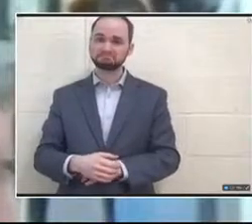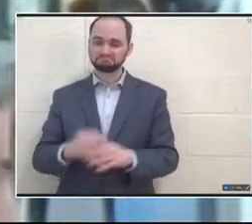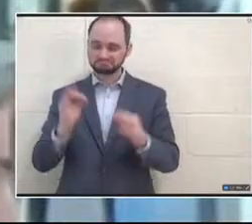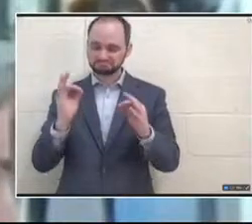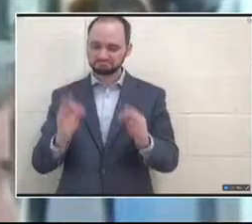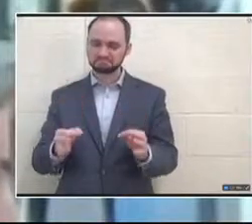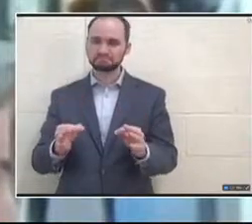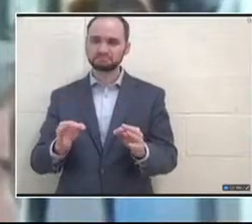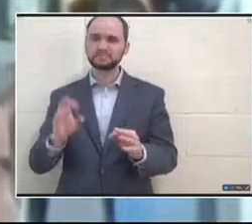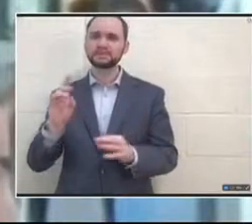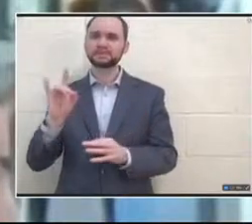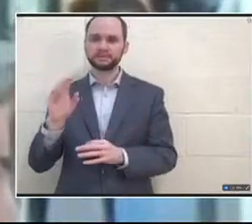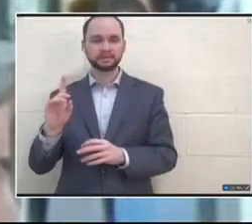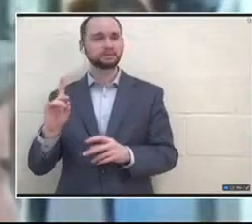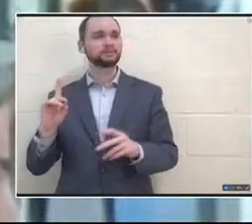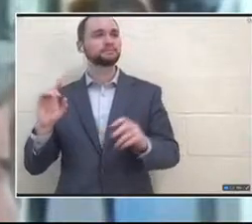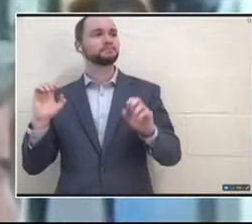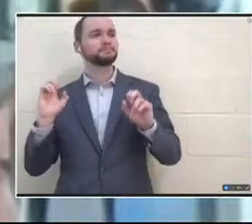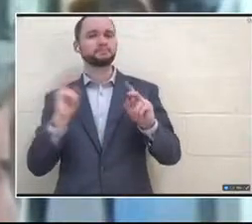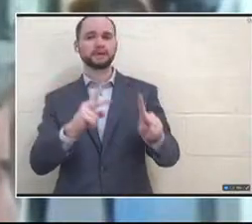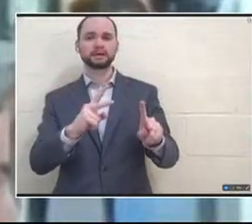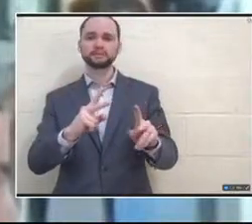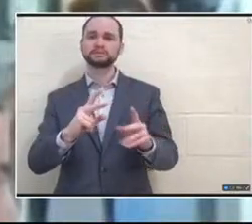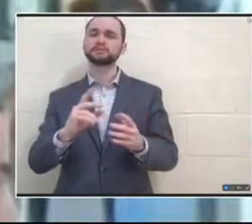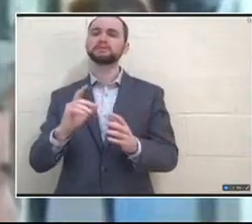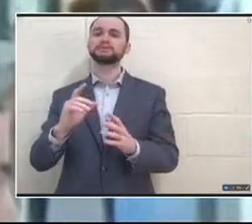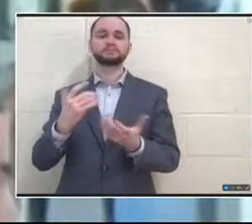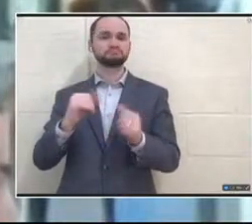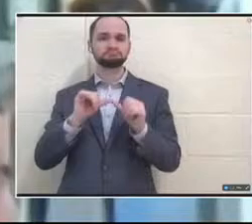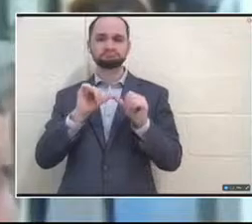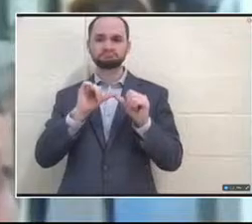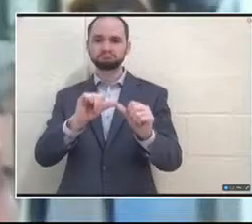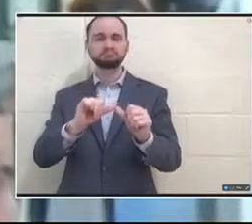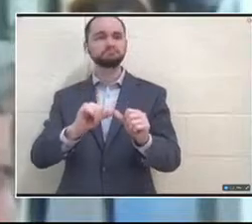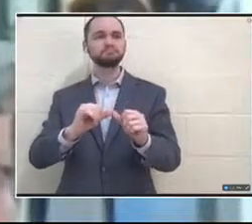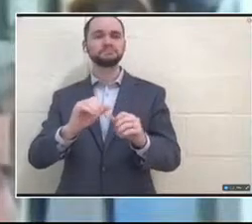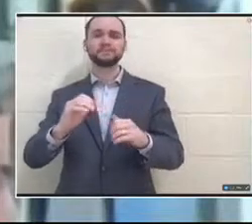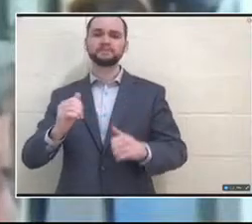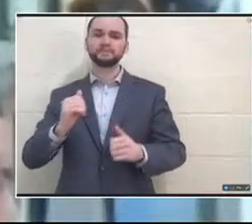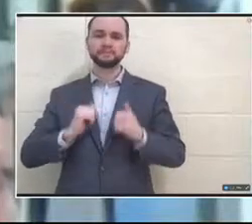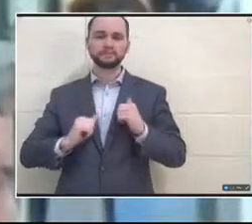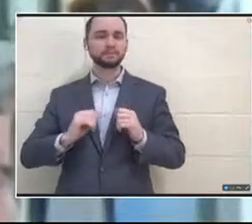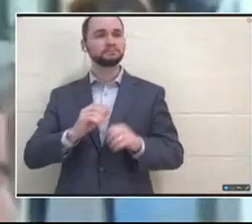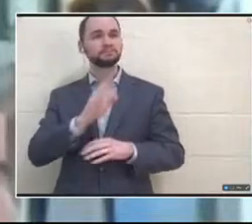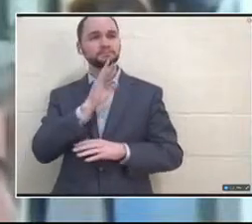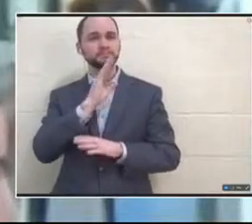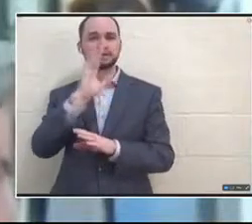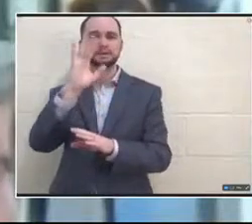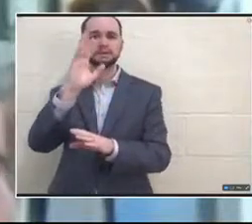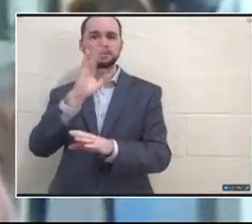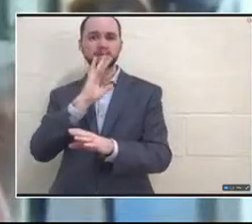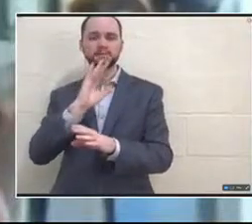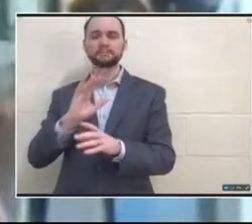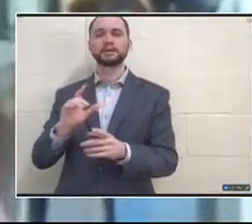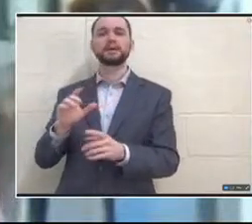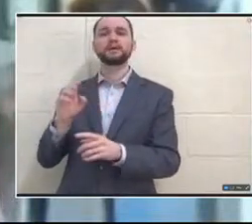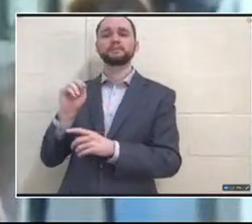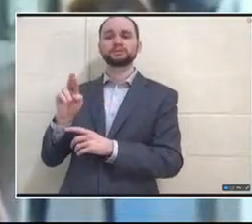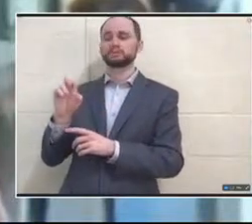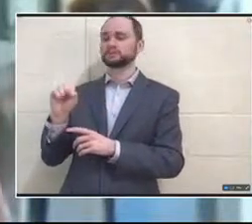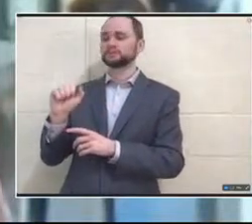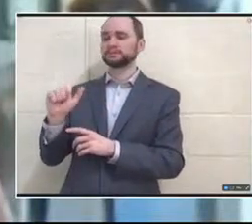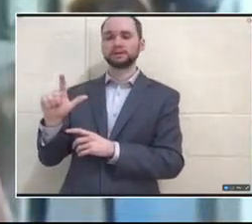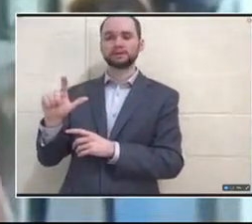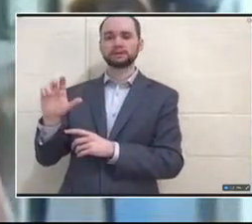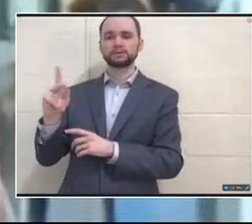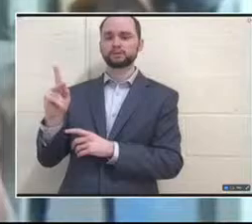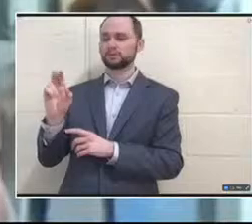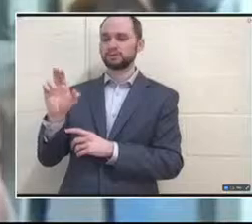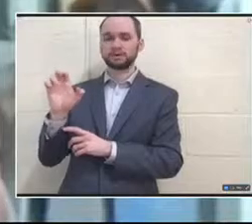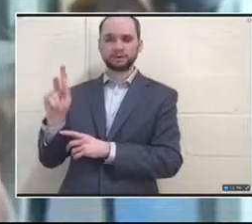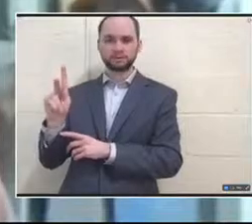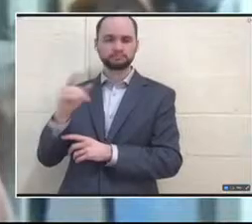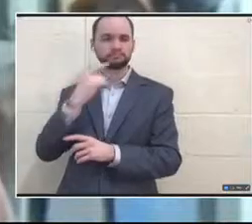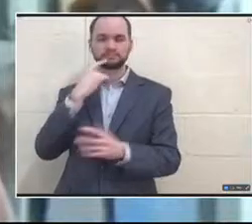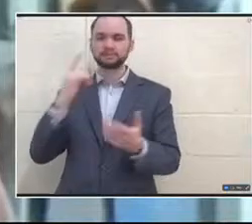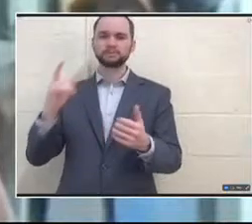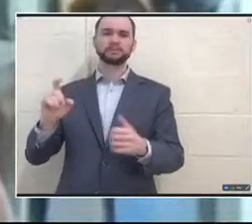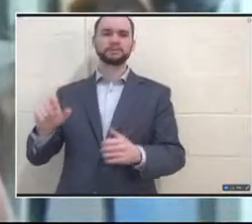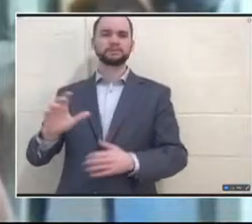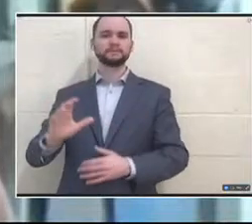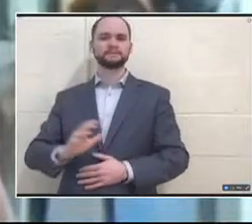and then Mr. Sol Hurok said it was time to have a formal introduction and performance to the United States being this